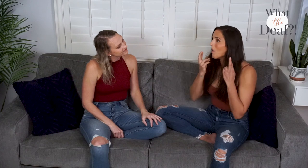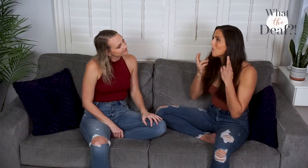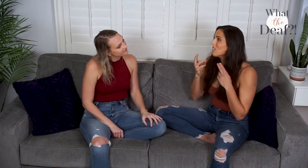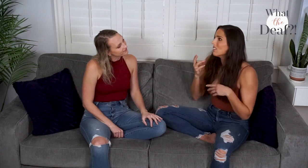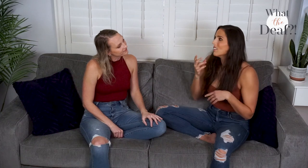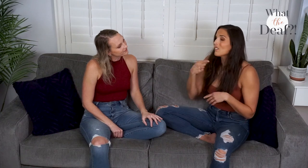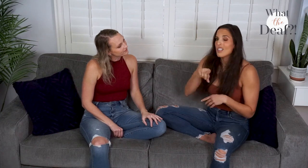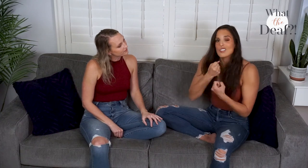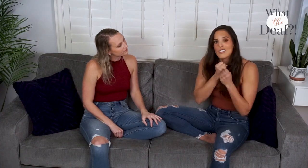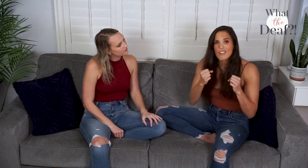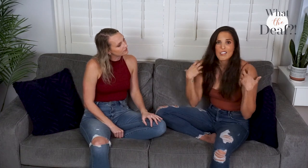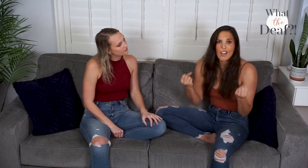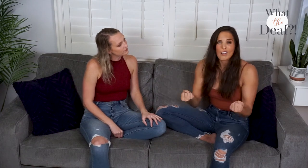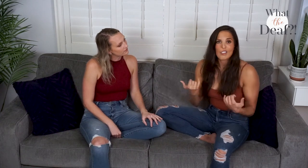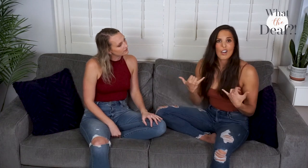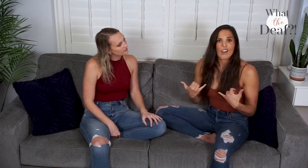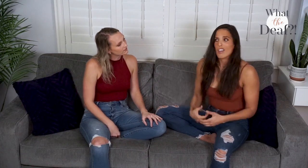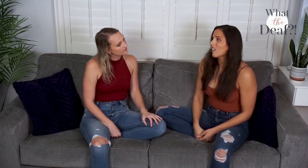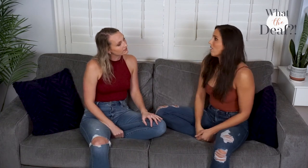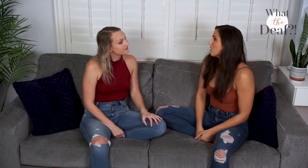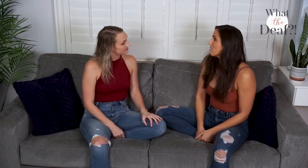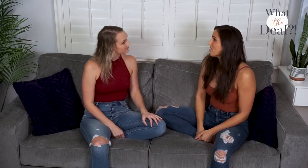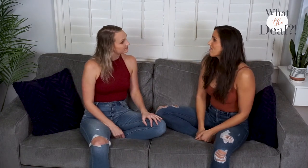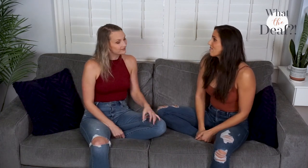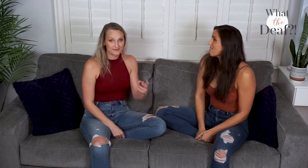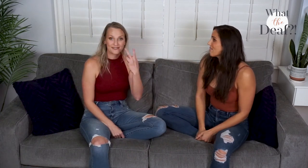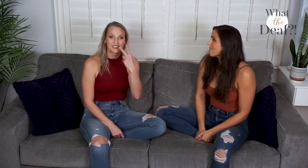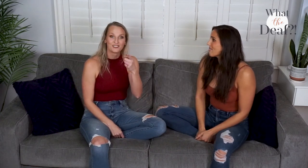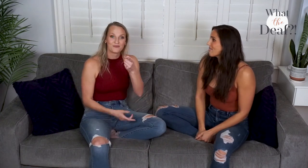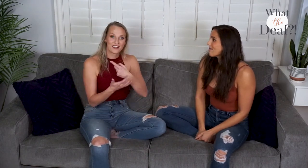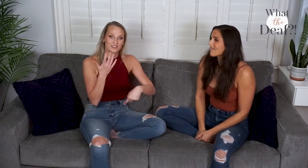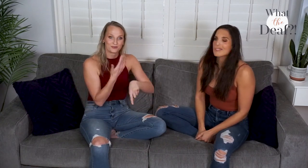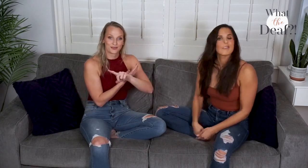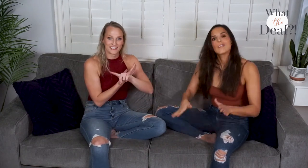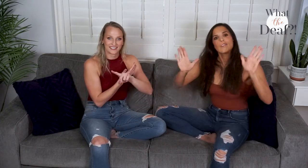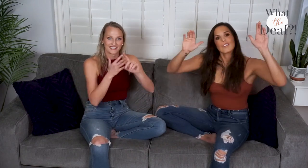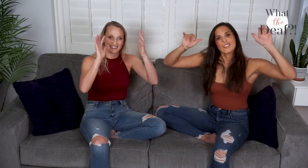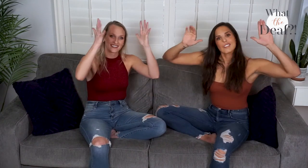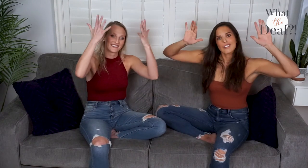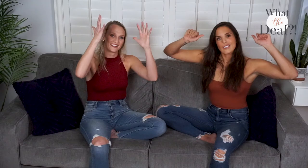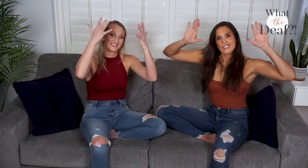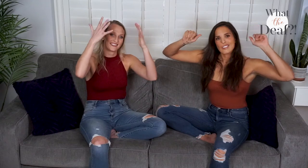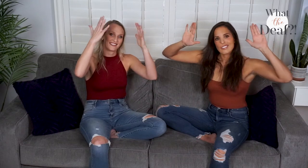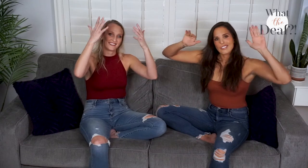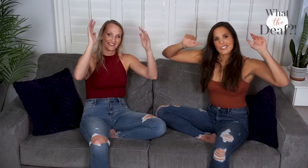and we hope you guys are safe and healthy right now. We’ll see you next week! Bye everyone!